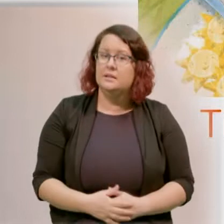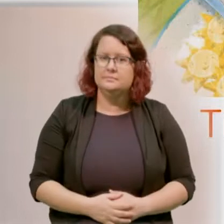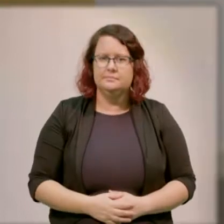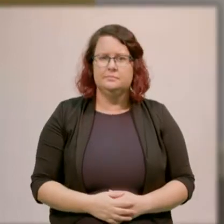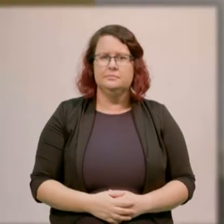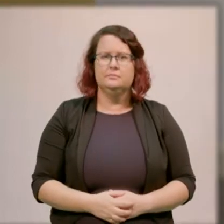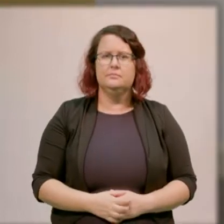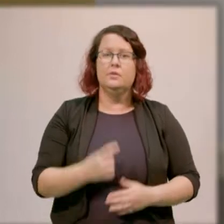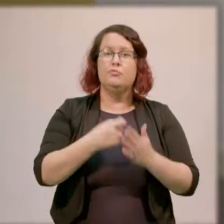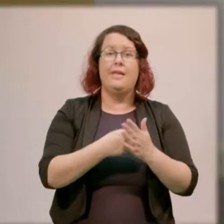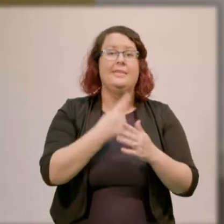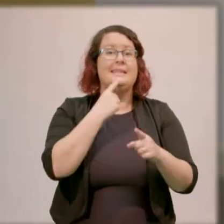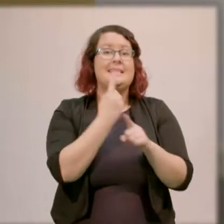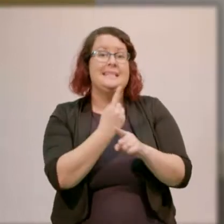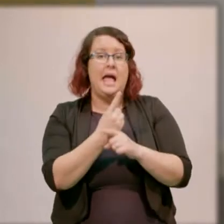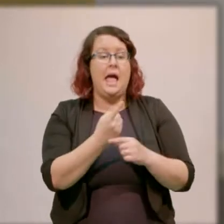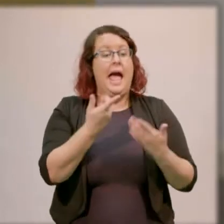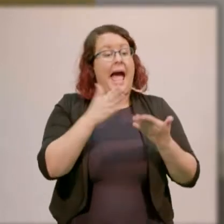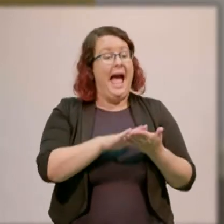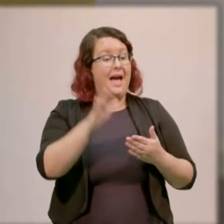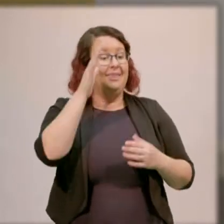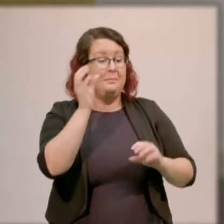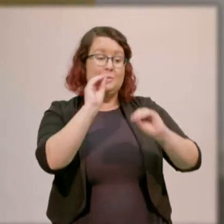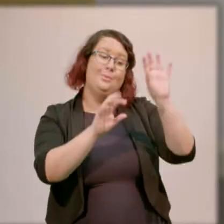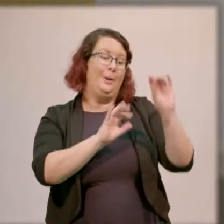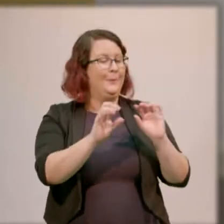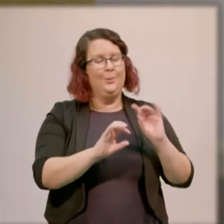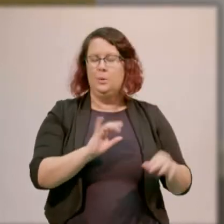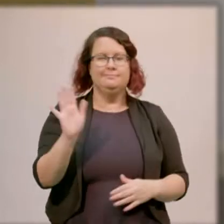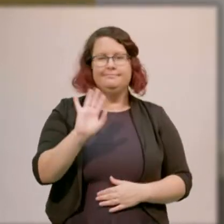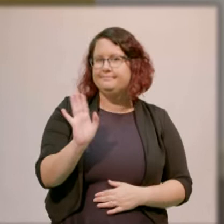So, instead of saying, "The way the images are put together,"